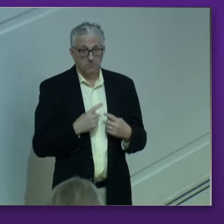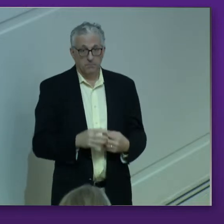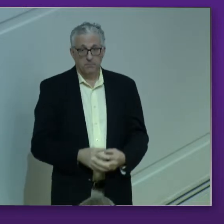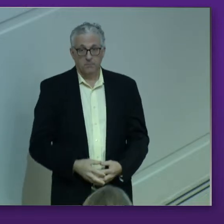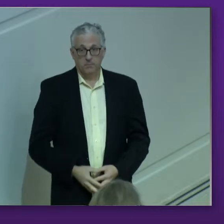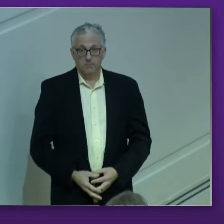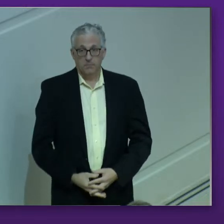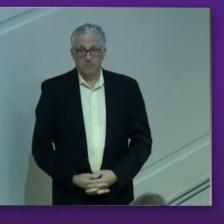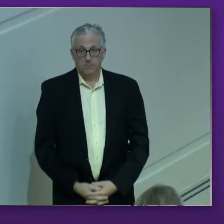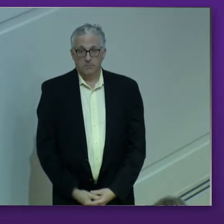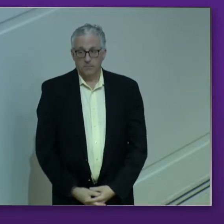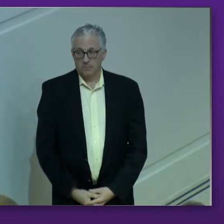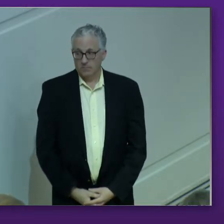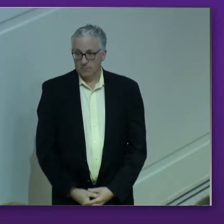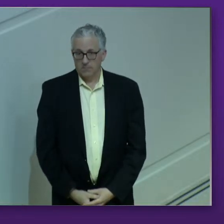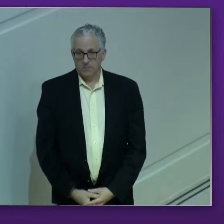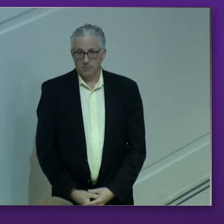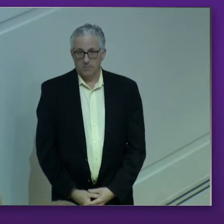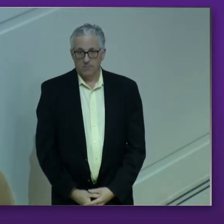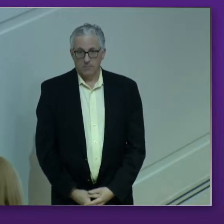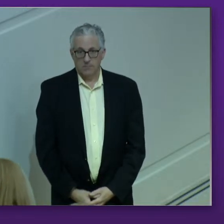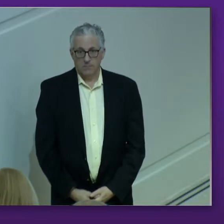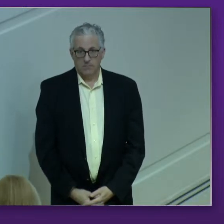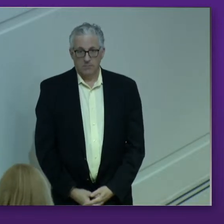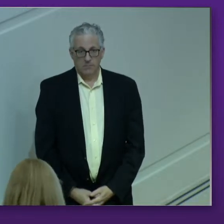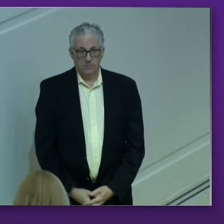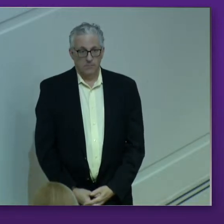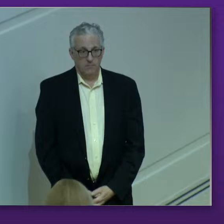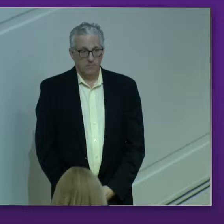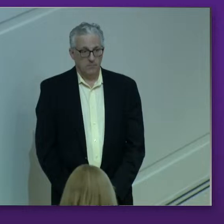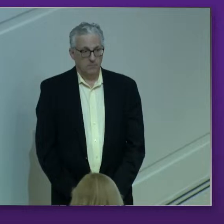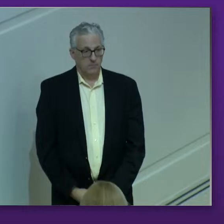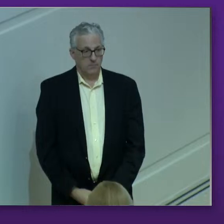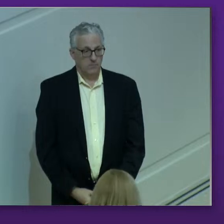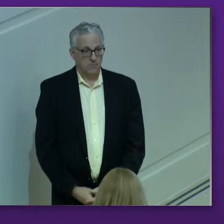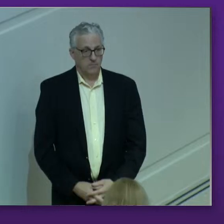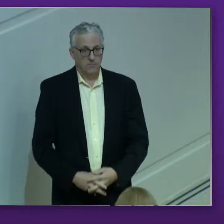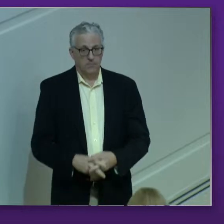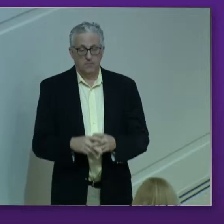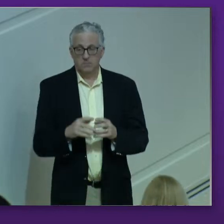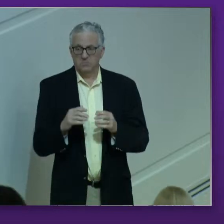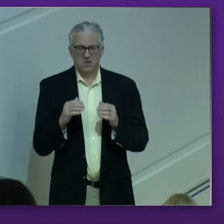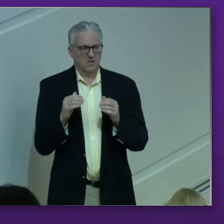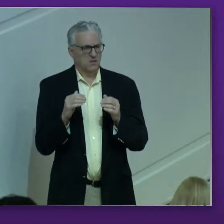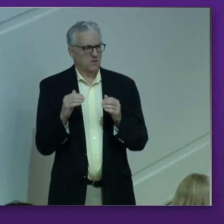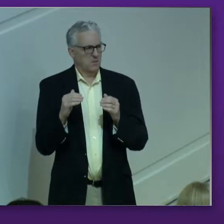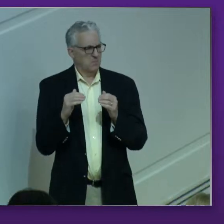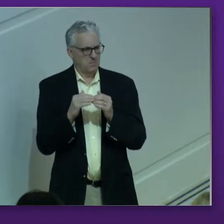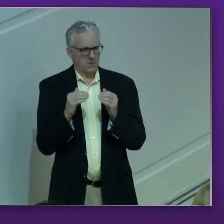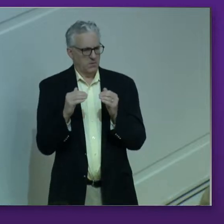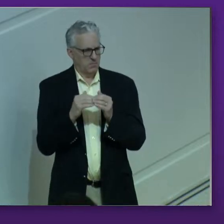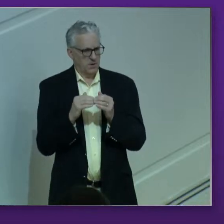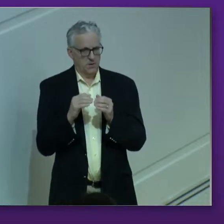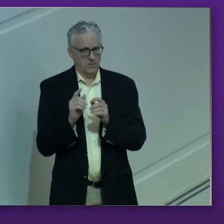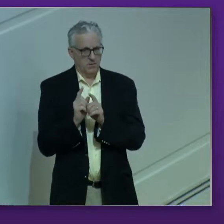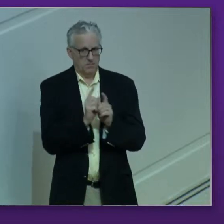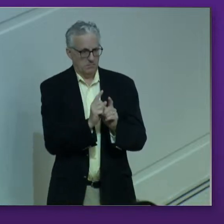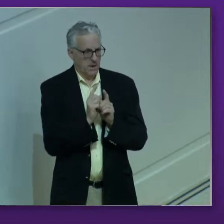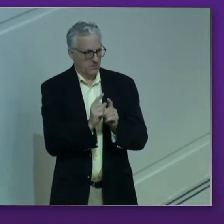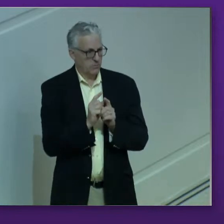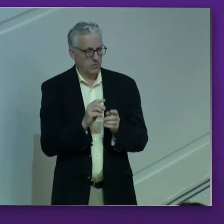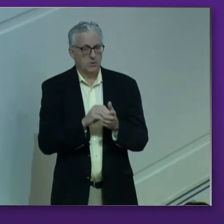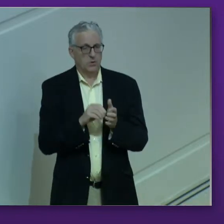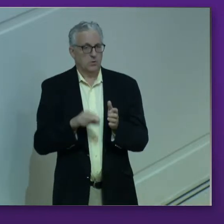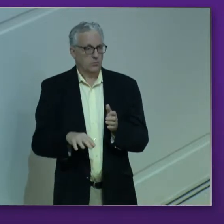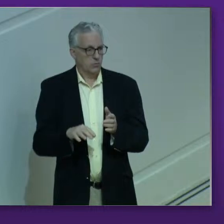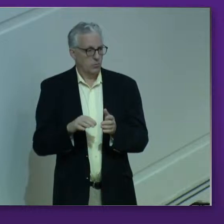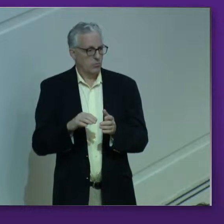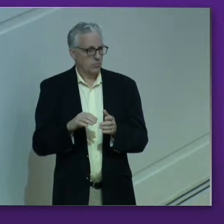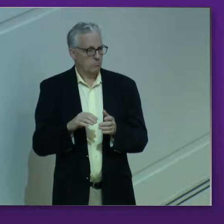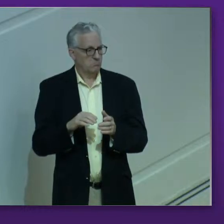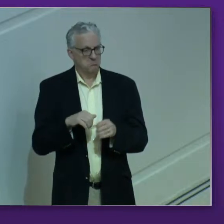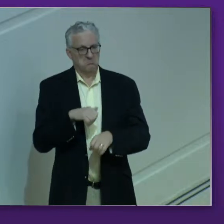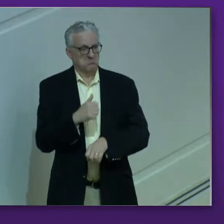DOWN FOR YOUR PROJECT.